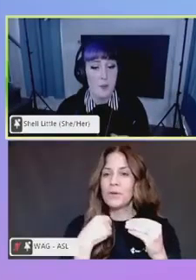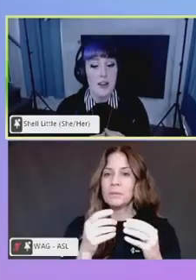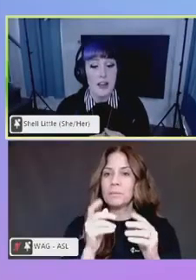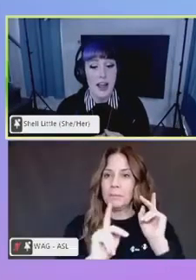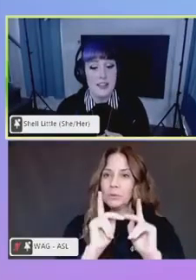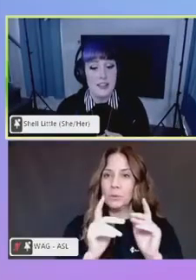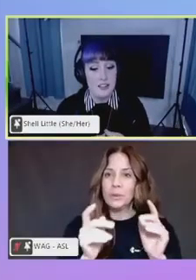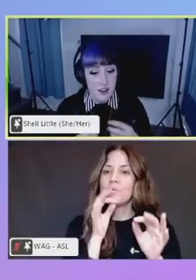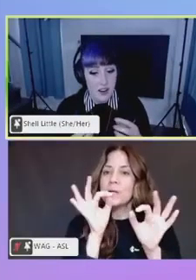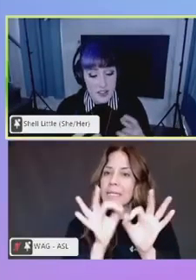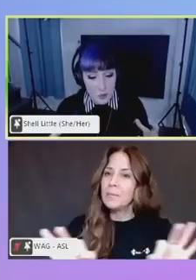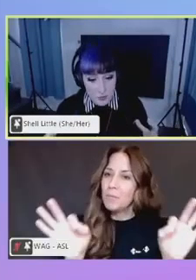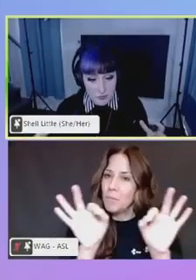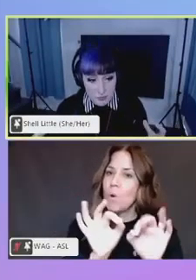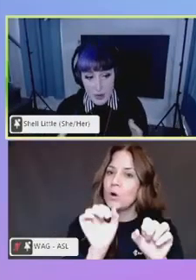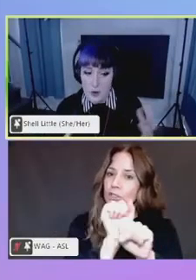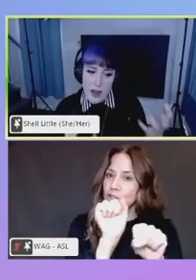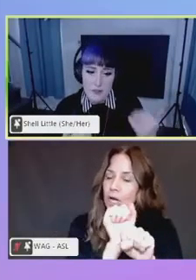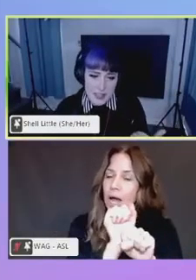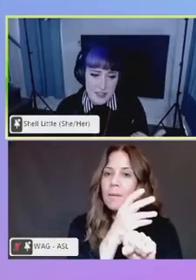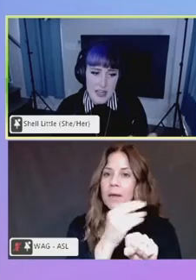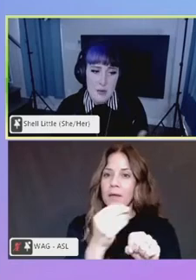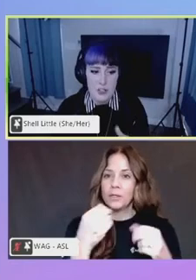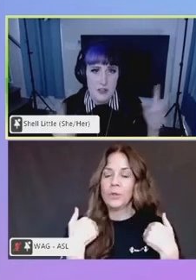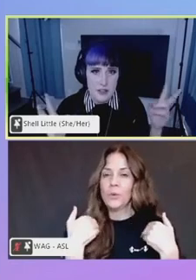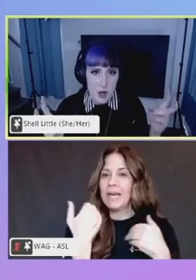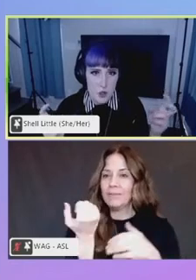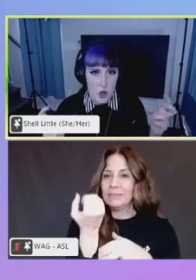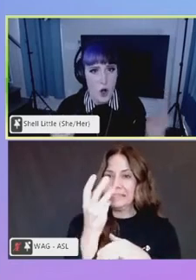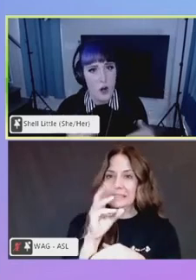44% said no. That they do not feel like they have the resources. And that is really scary to think about. That you